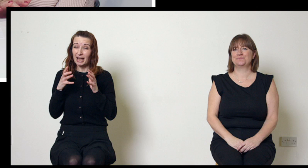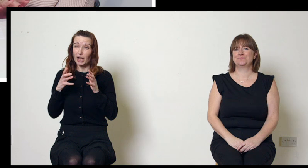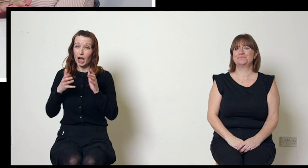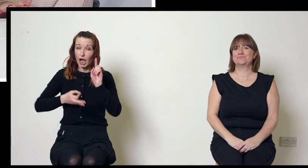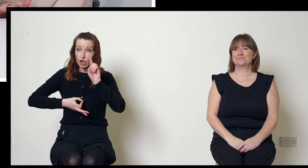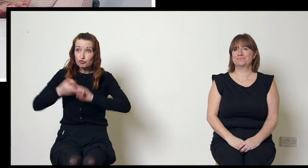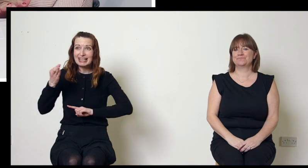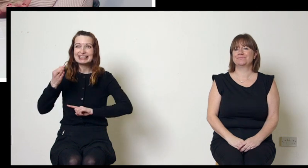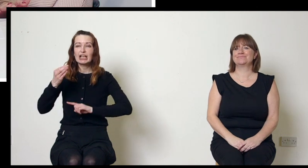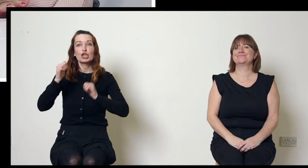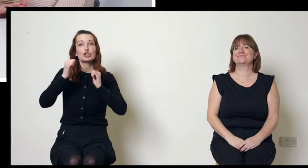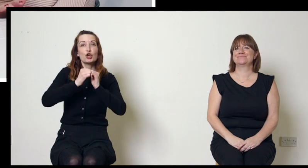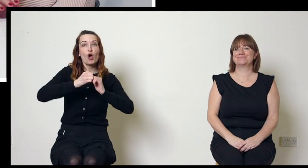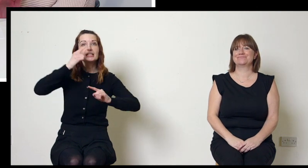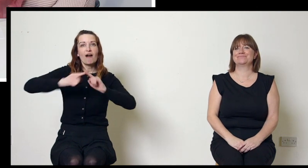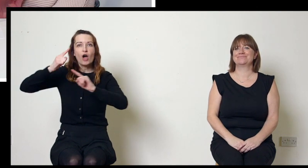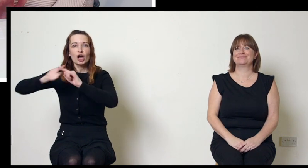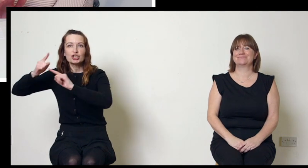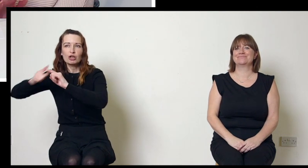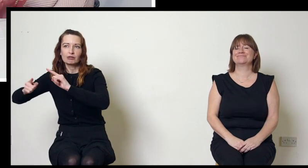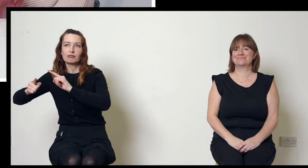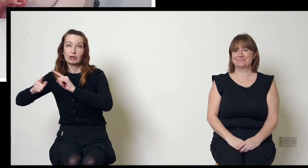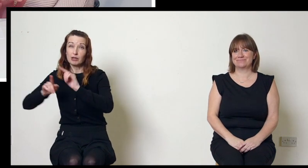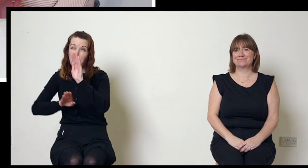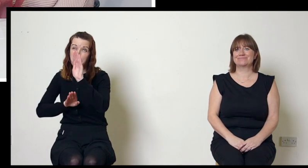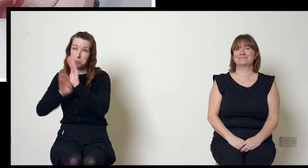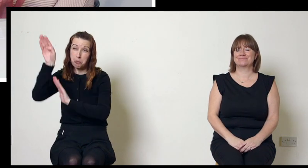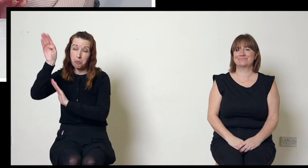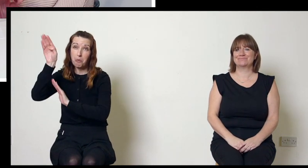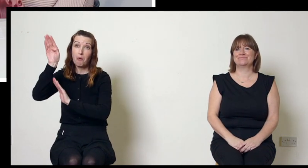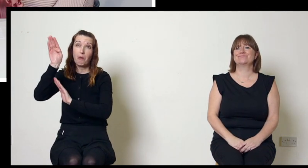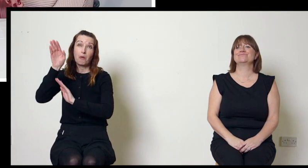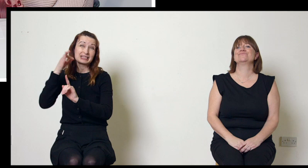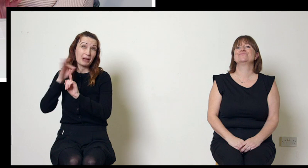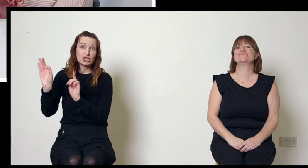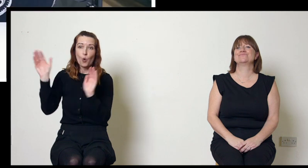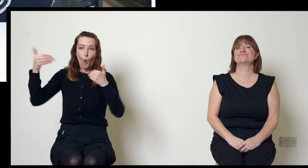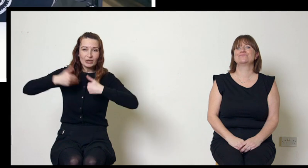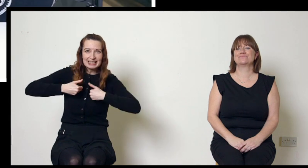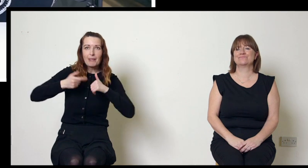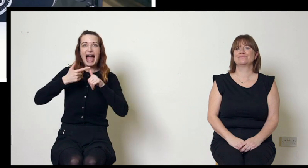in Neurodivergence, especially autism and ADHD in women.